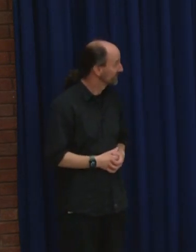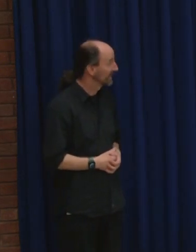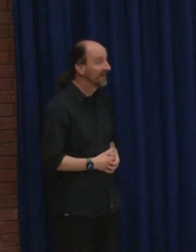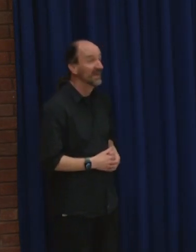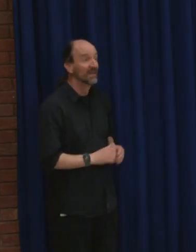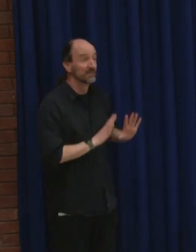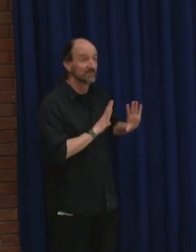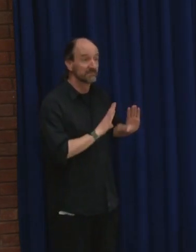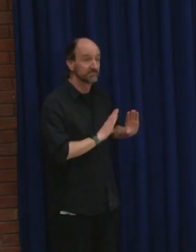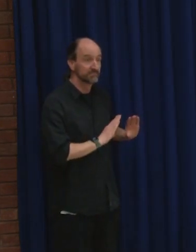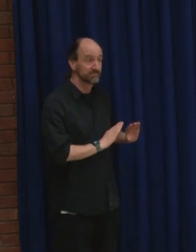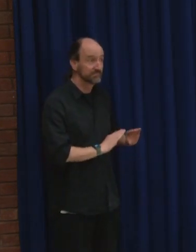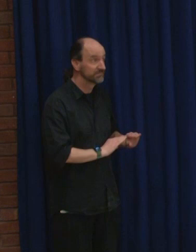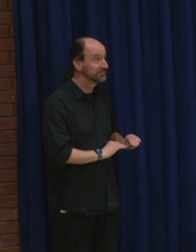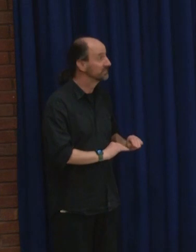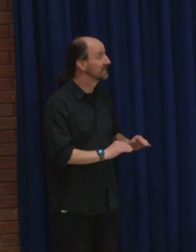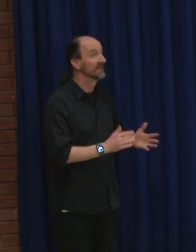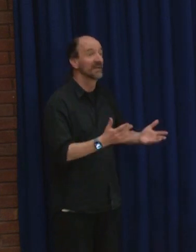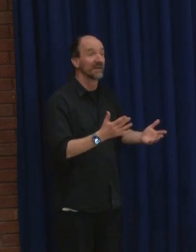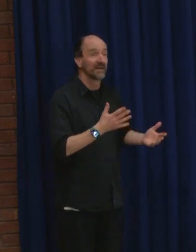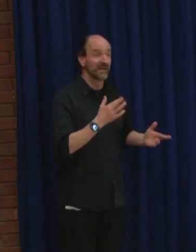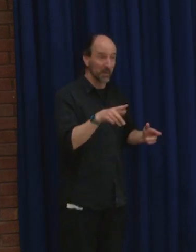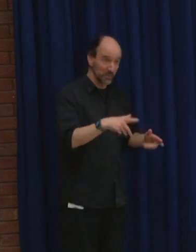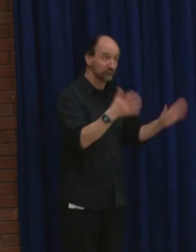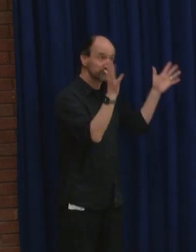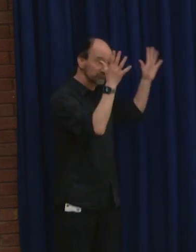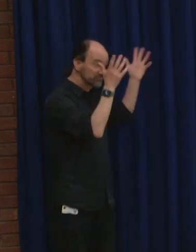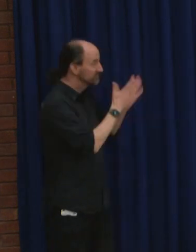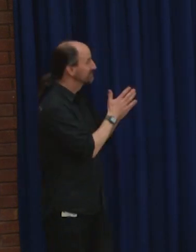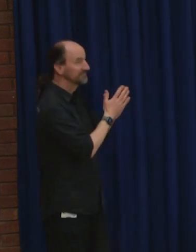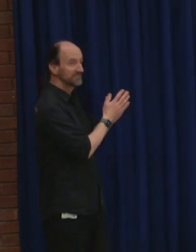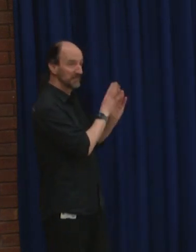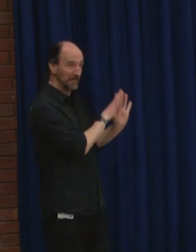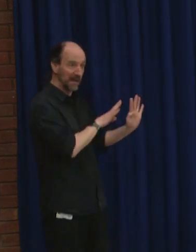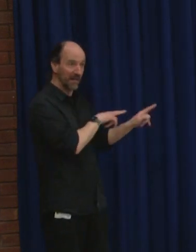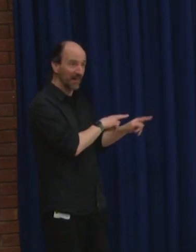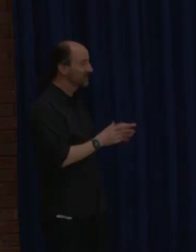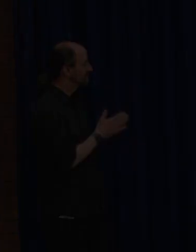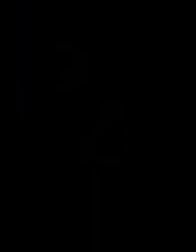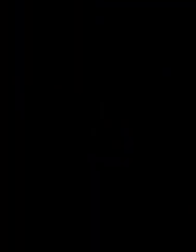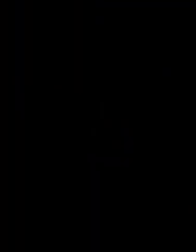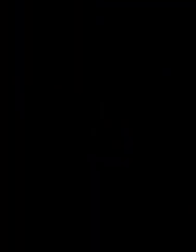comes to a close, I'm sure you'd like to join me in thanking the panel for such insightful talk.